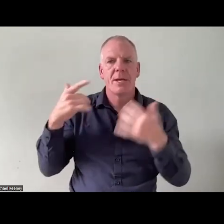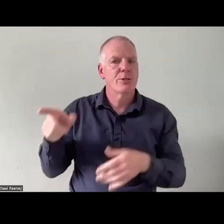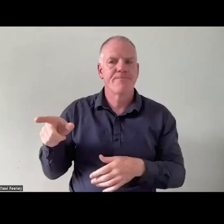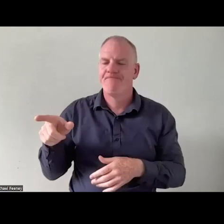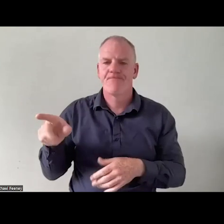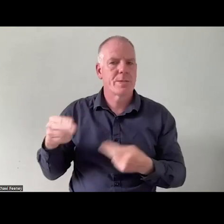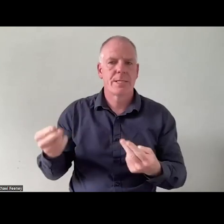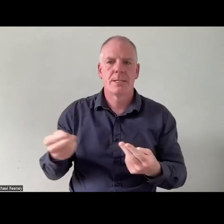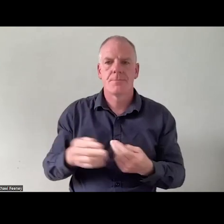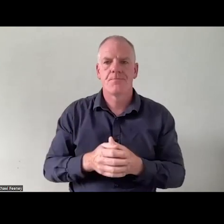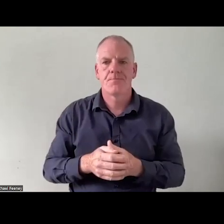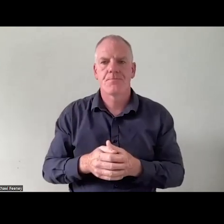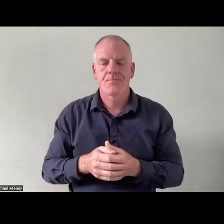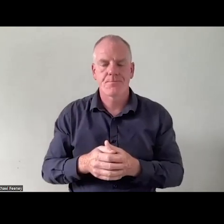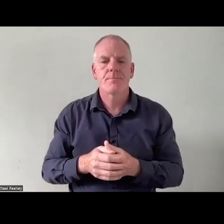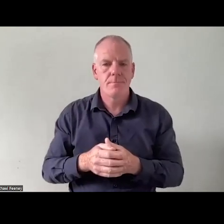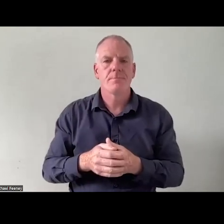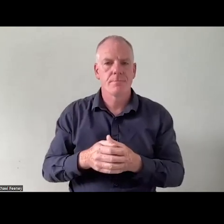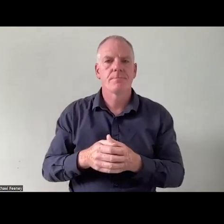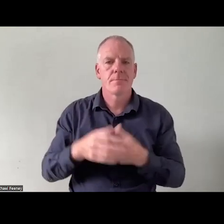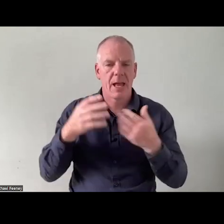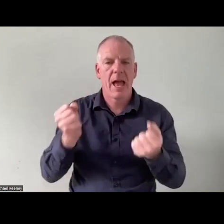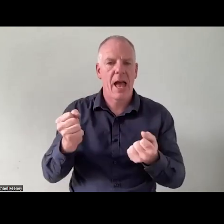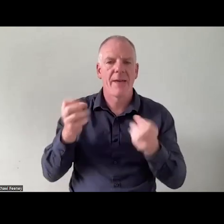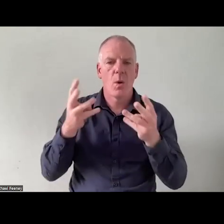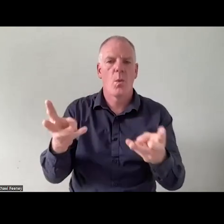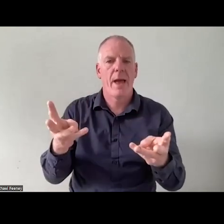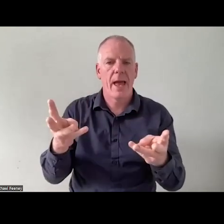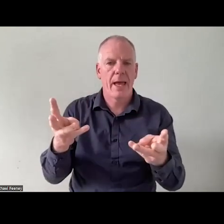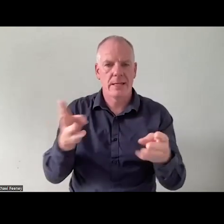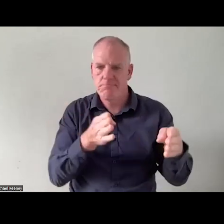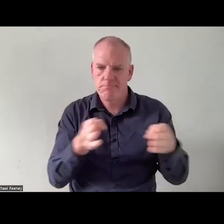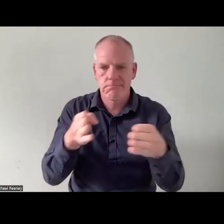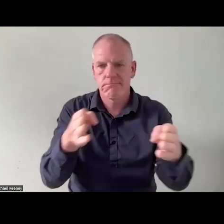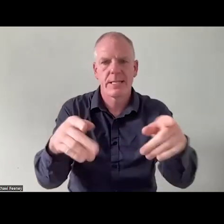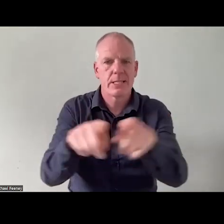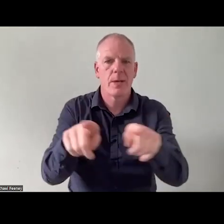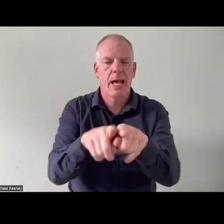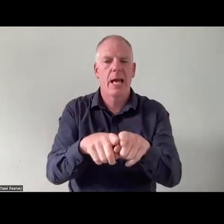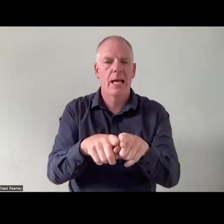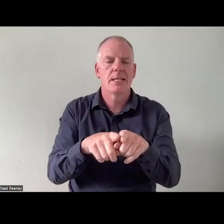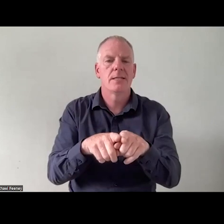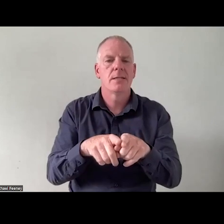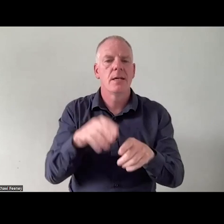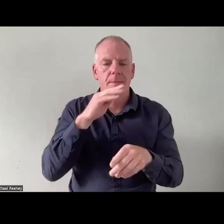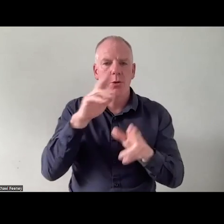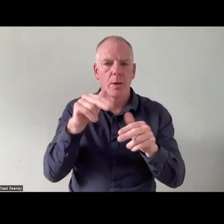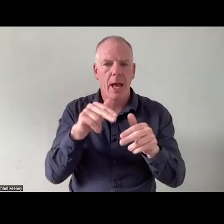There was also some wayfinding placed in and around the trade fair as well. So, it enabled people to be able to manoeuvre their way around